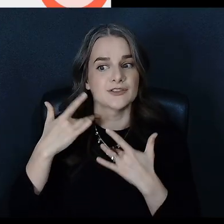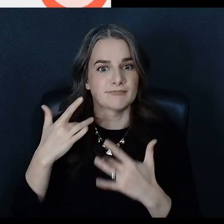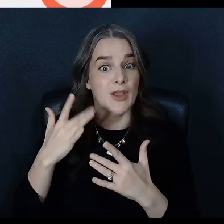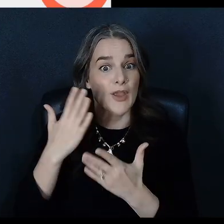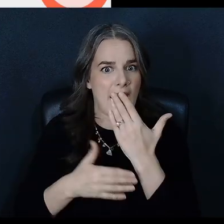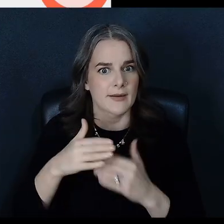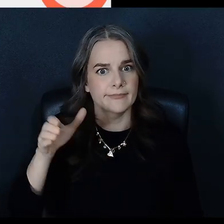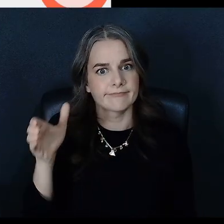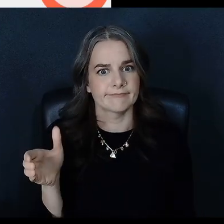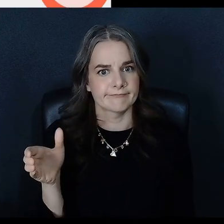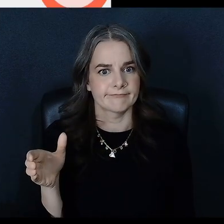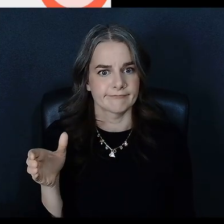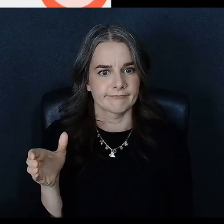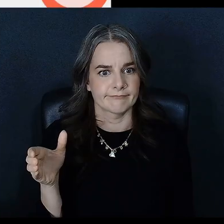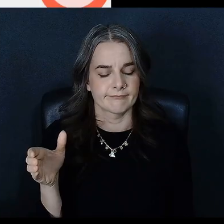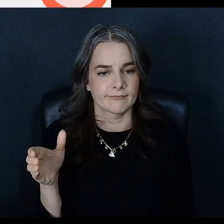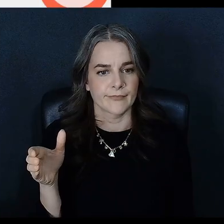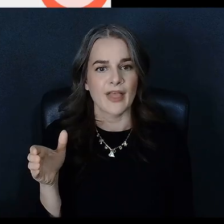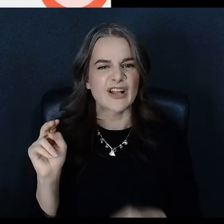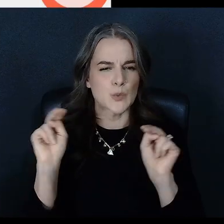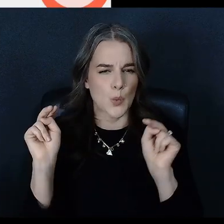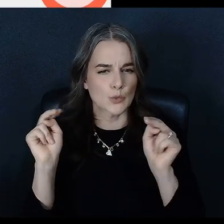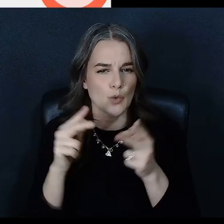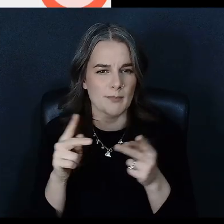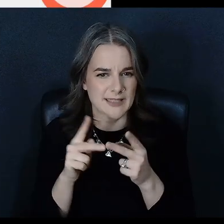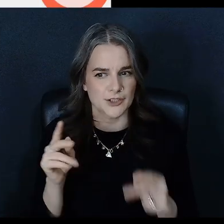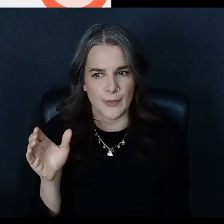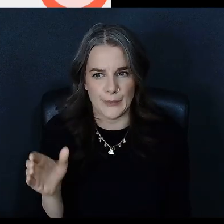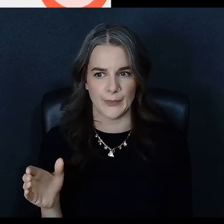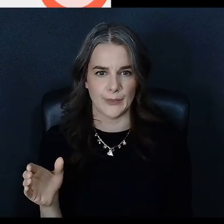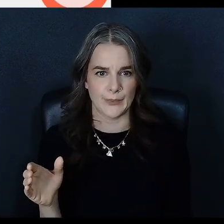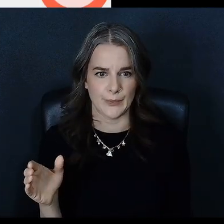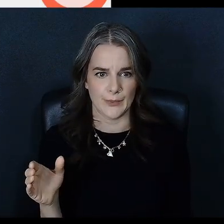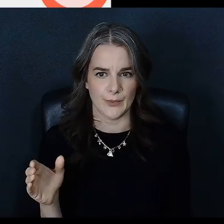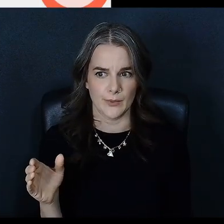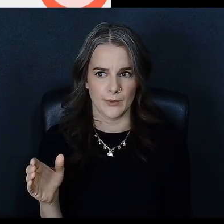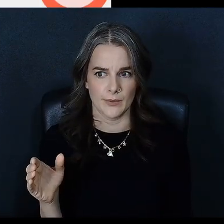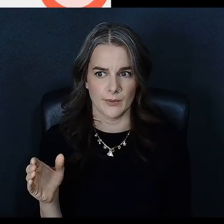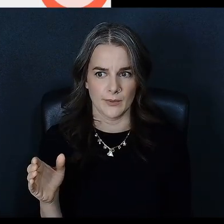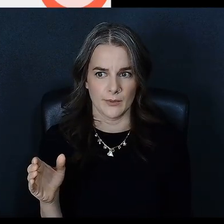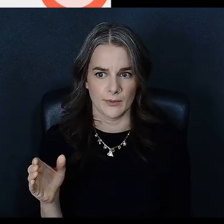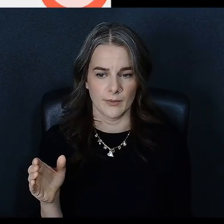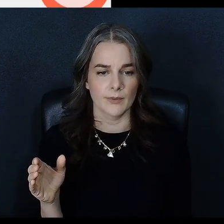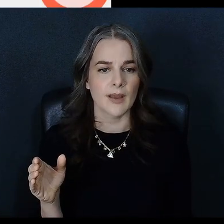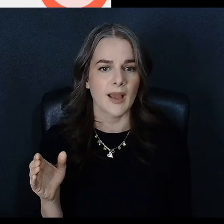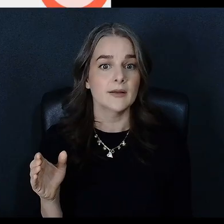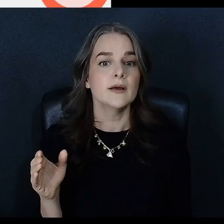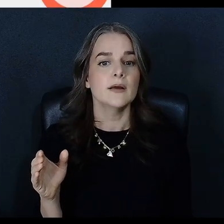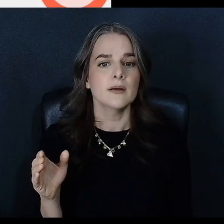if you want to put your hand in a neutral position-- a neutral position is the handshake position, your band out in front of you--